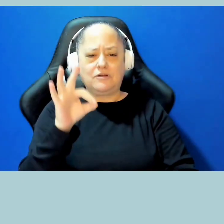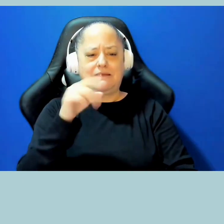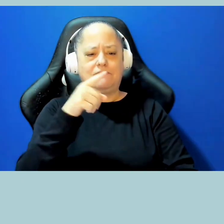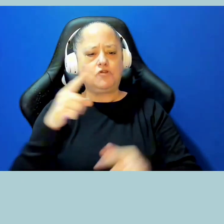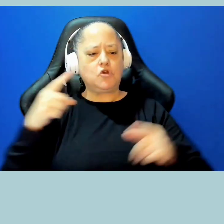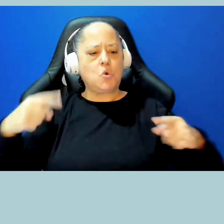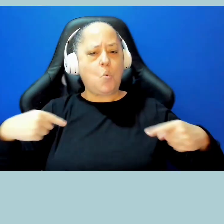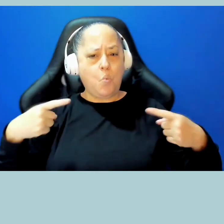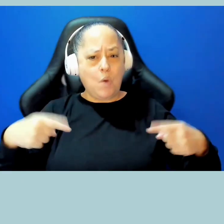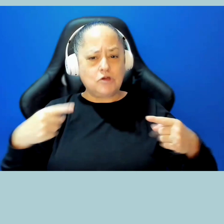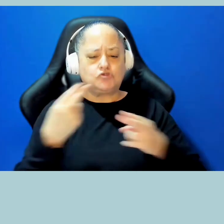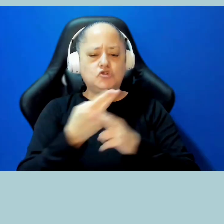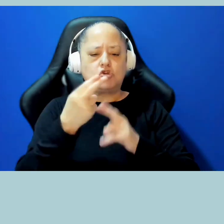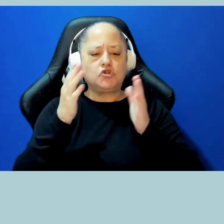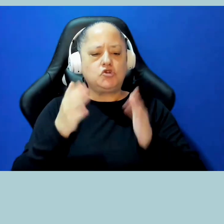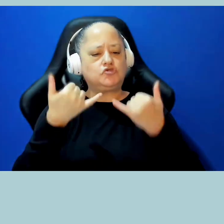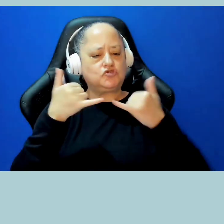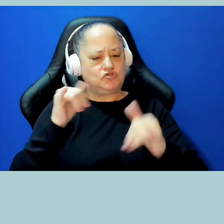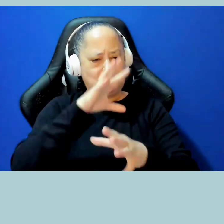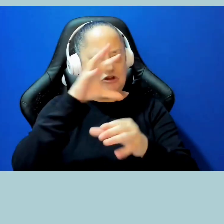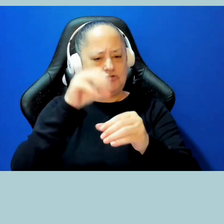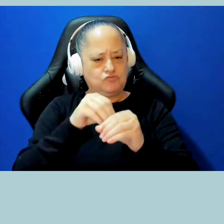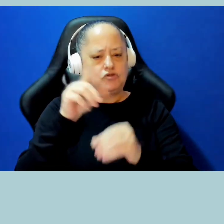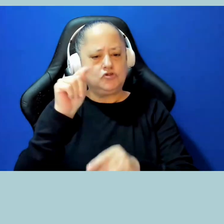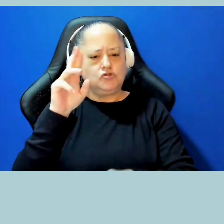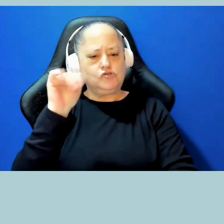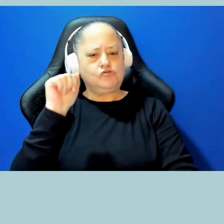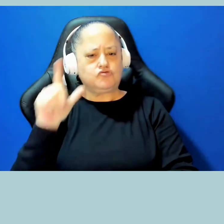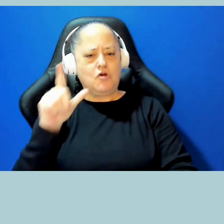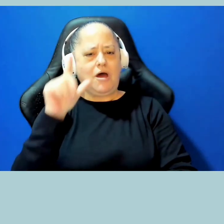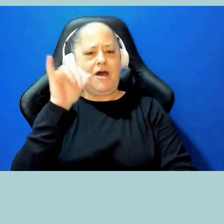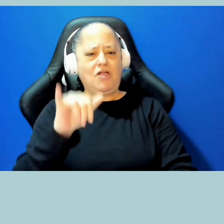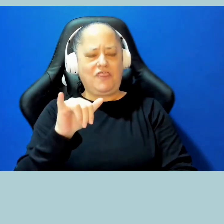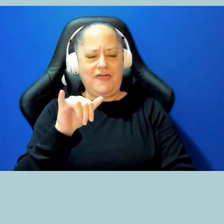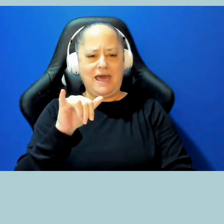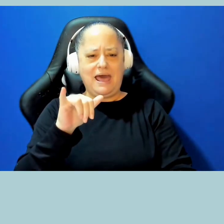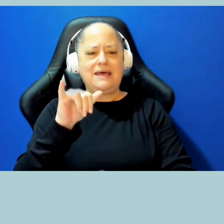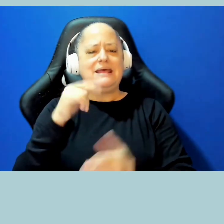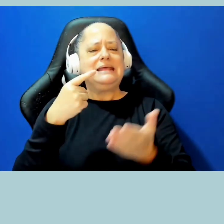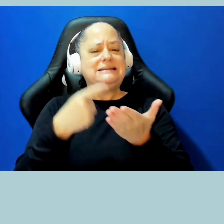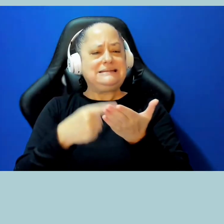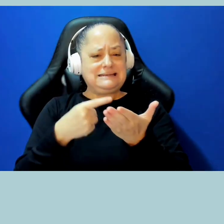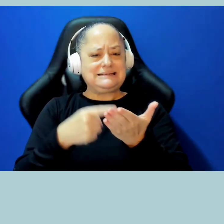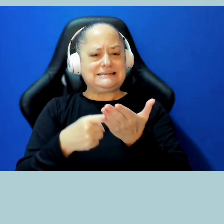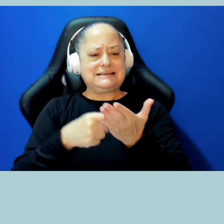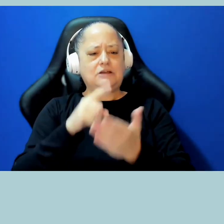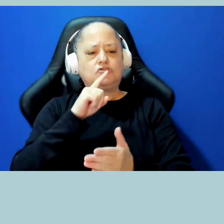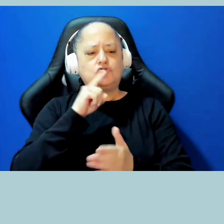user, you should still be enrolled in that trial. And that sort of kind of discussions really led more adoption.